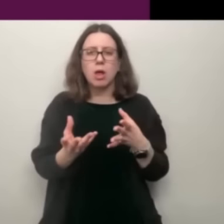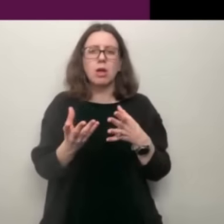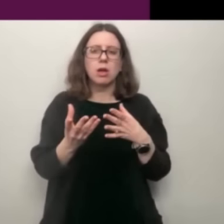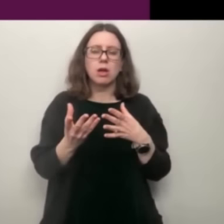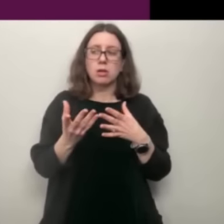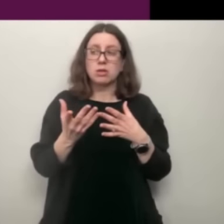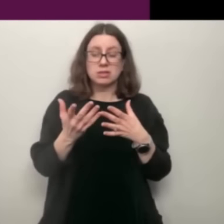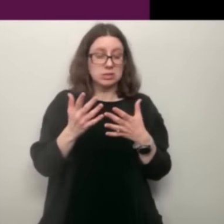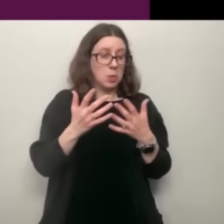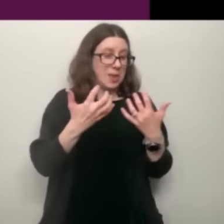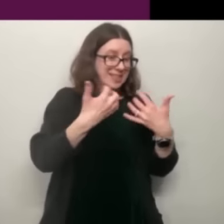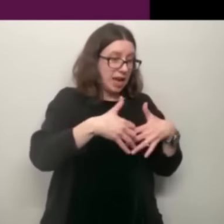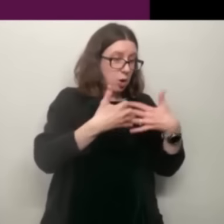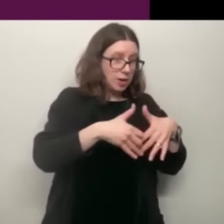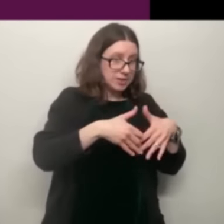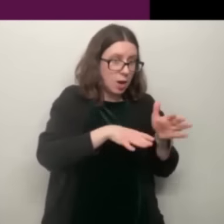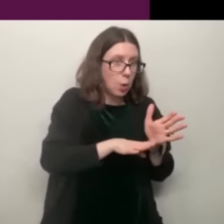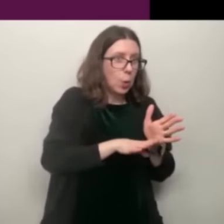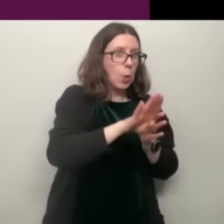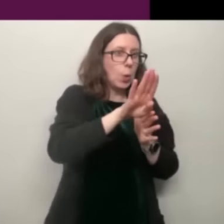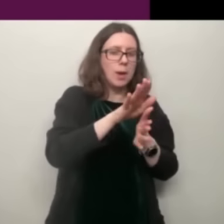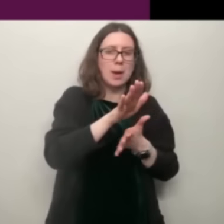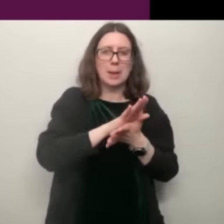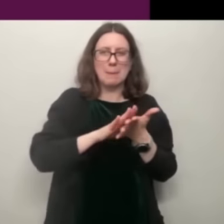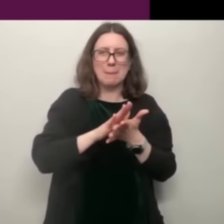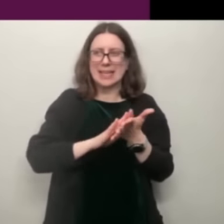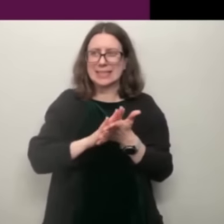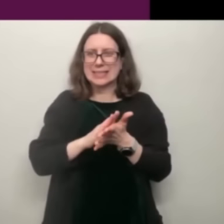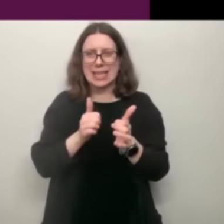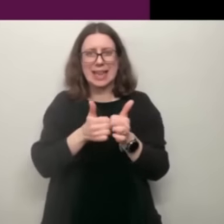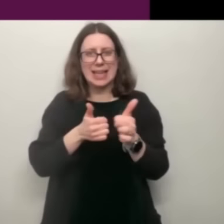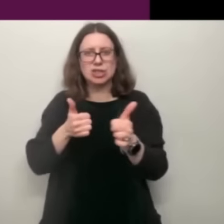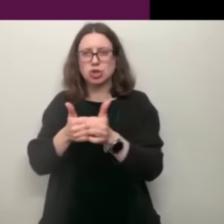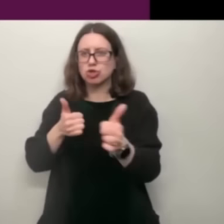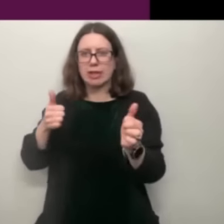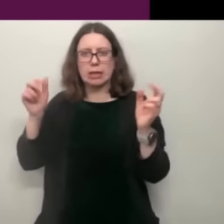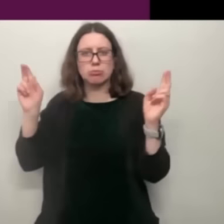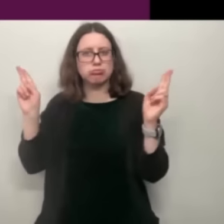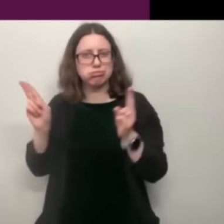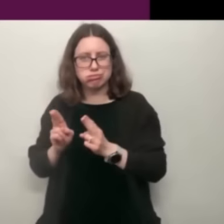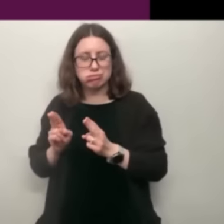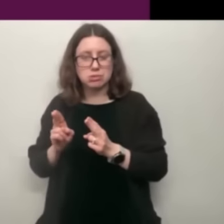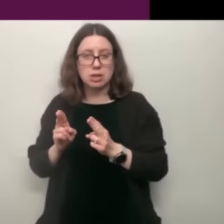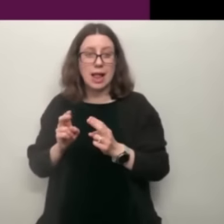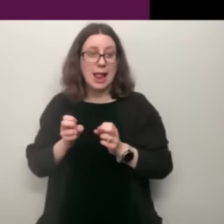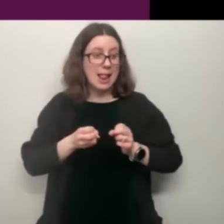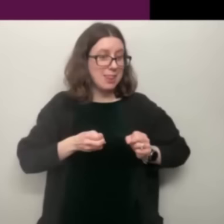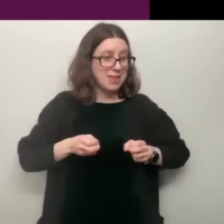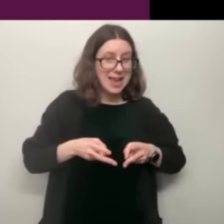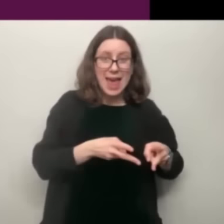and natural assets dictated, the development of canals and later the railways. And here I need to just say